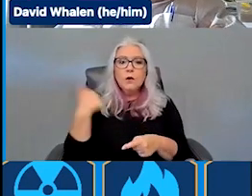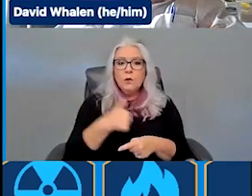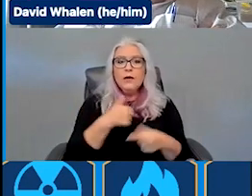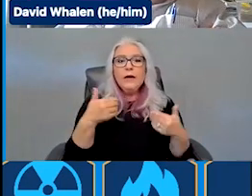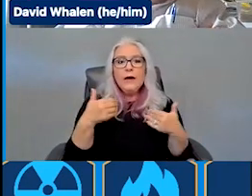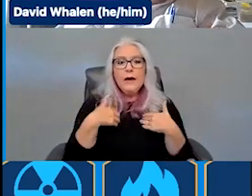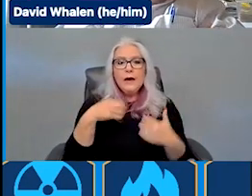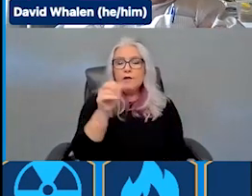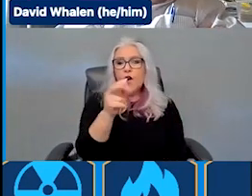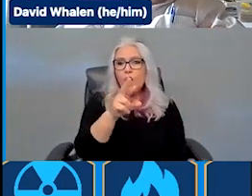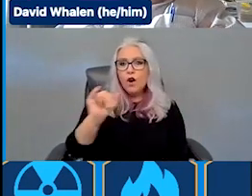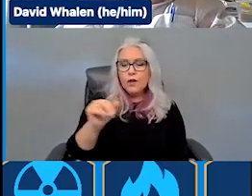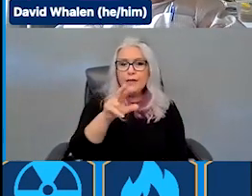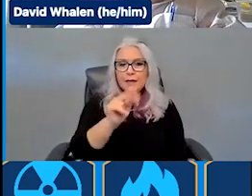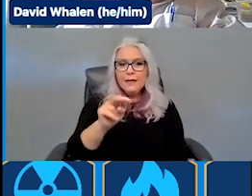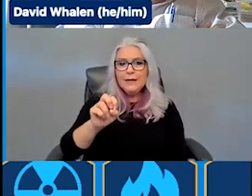was echoed by a lot of scholars